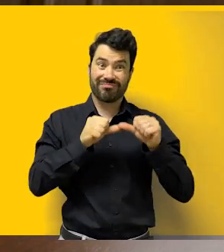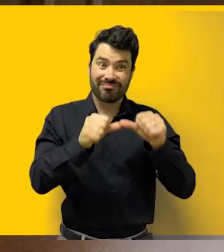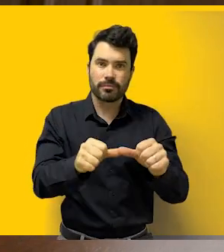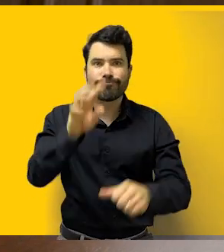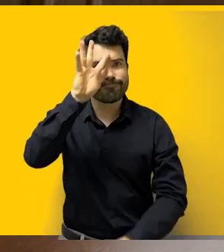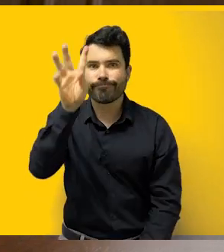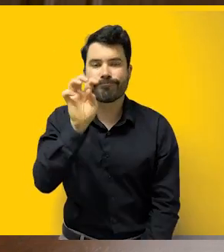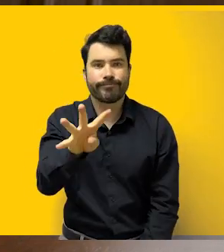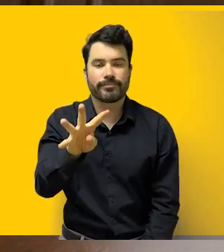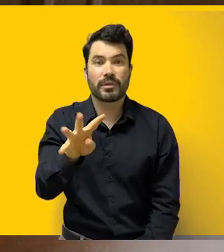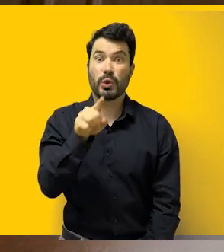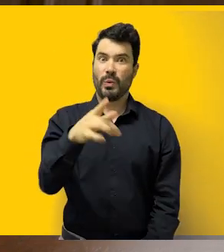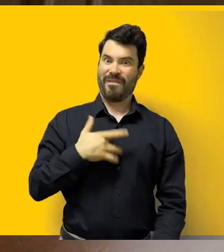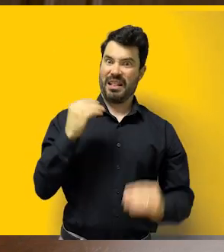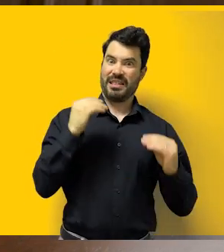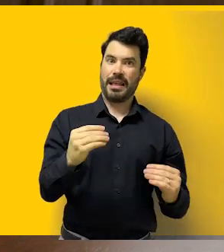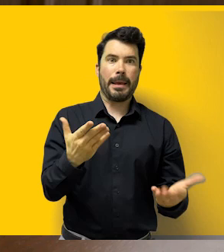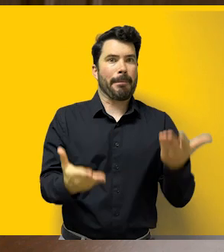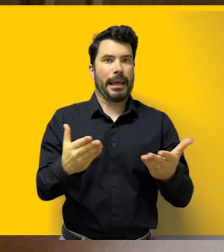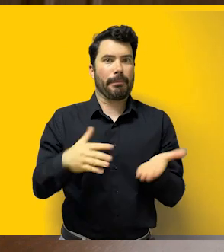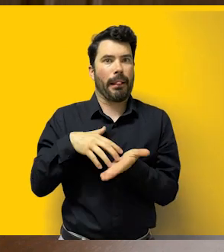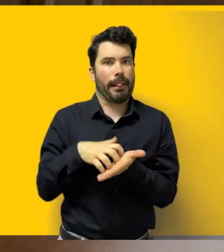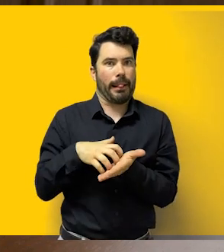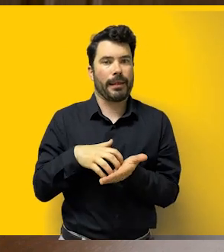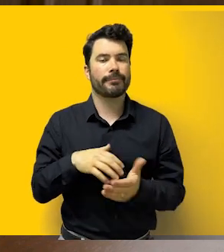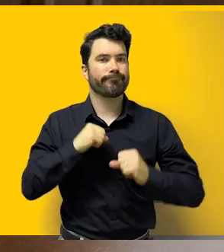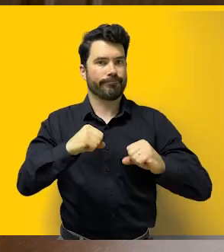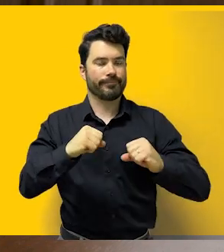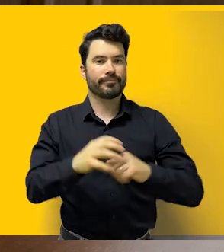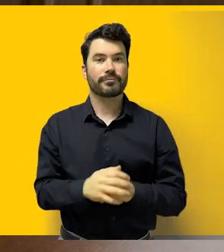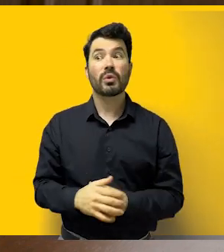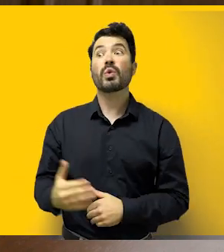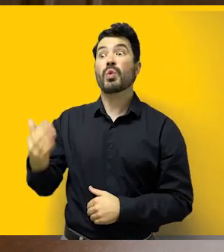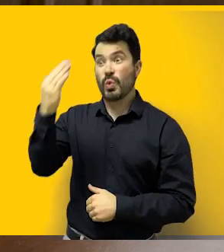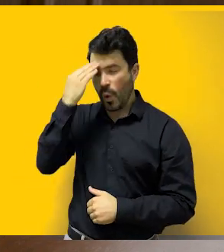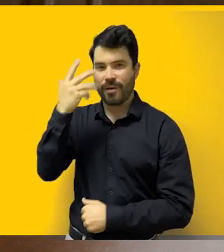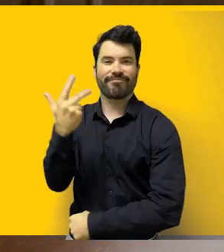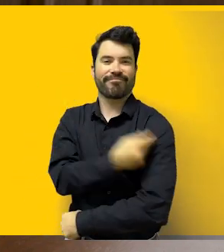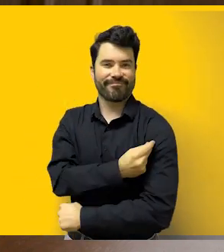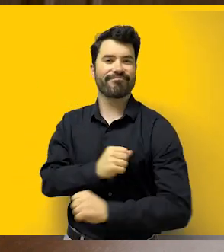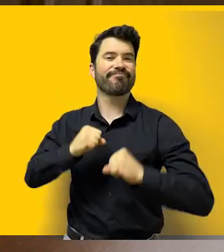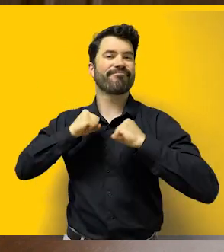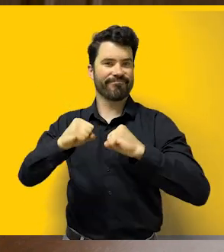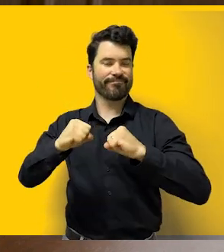which is two weeks after your second vaccination. You will need to submit documentation after you complete the series.